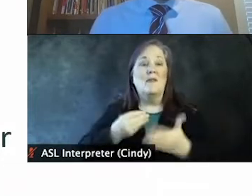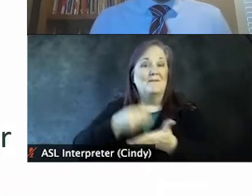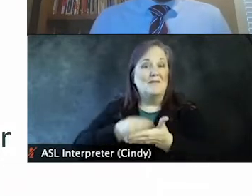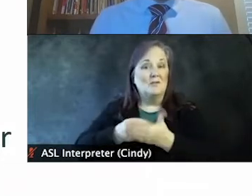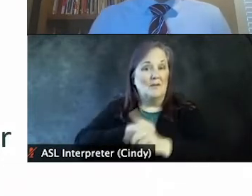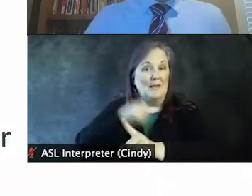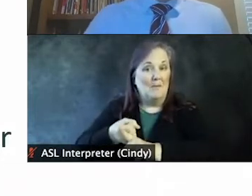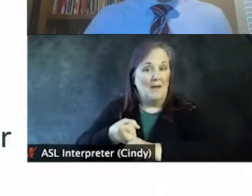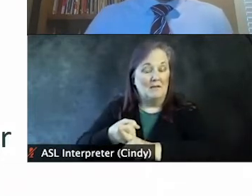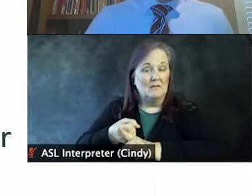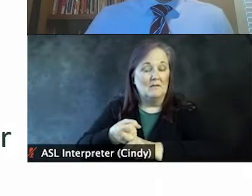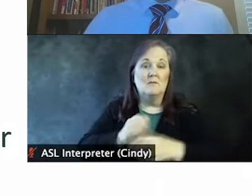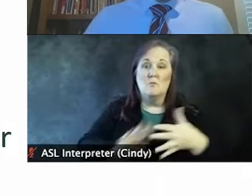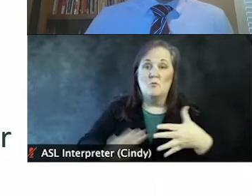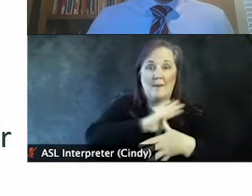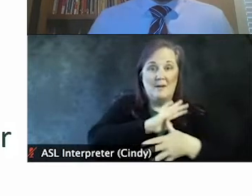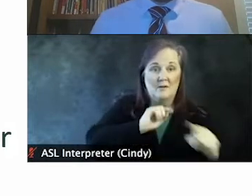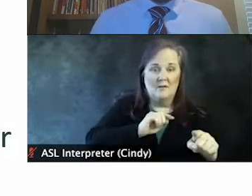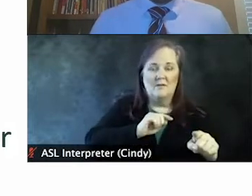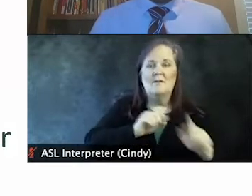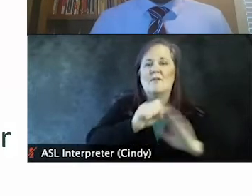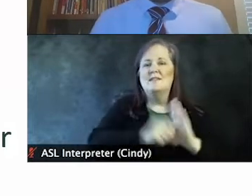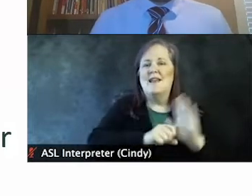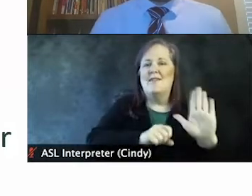When the state sells the bonds, it then repays those bonds over many years with interest.